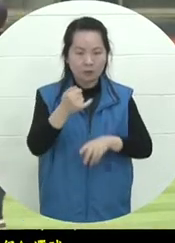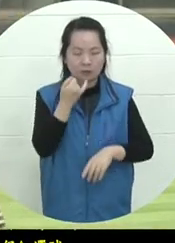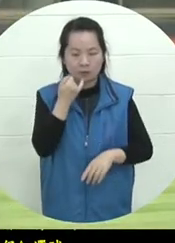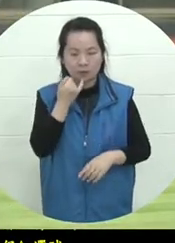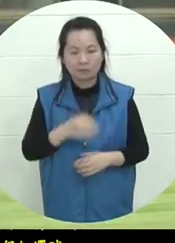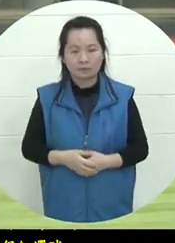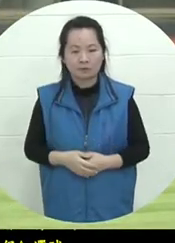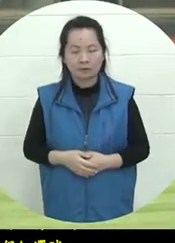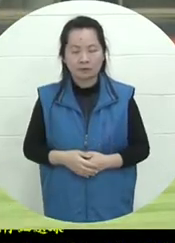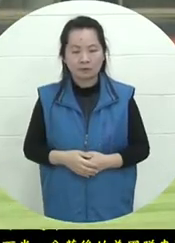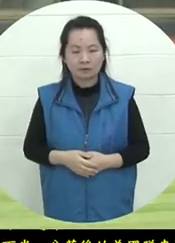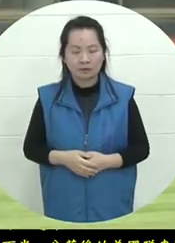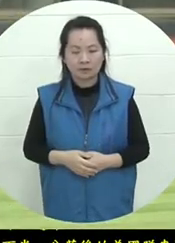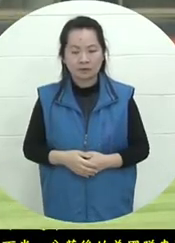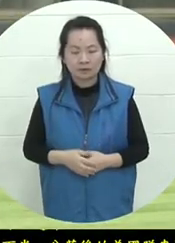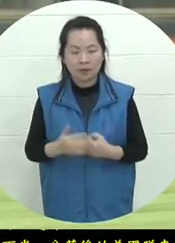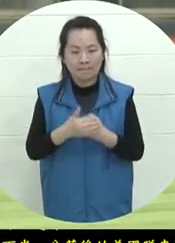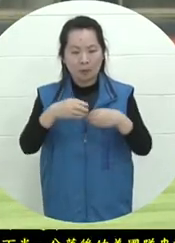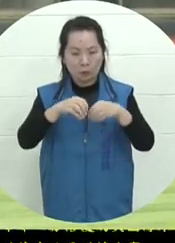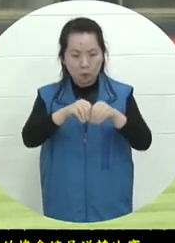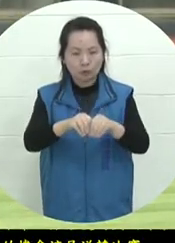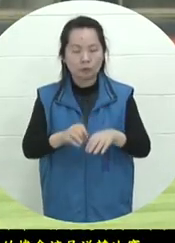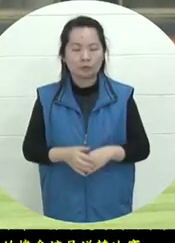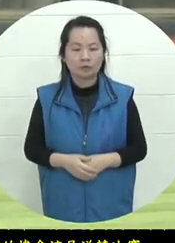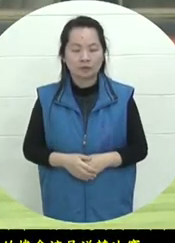resulted in a walk, with no one out, one, two, and six.